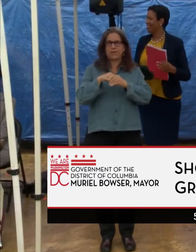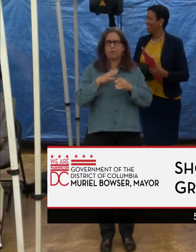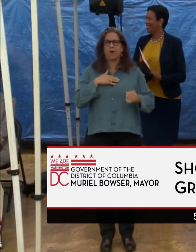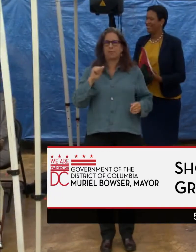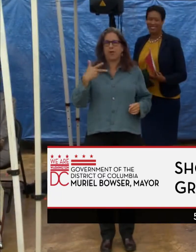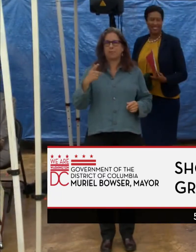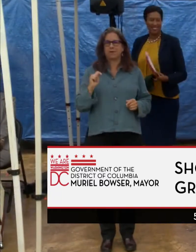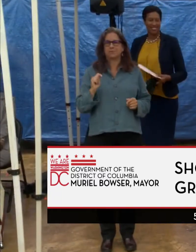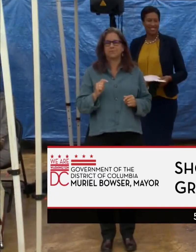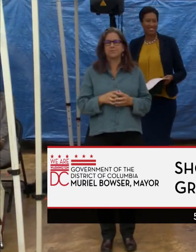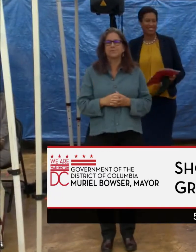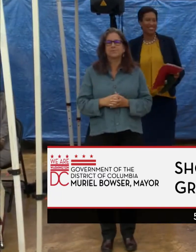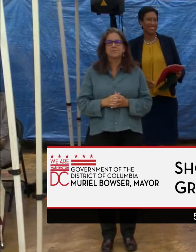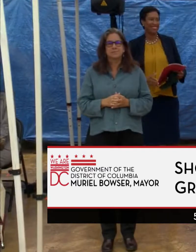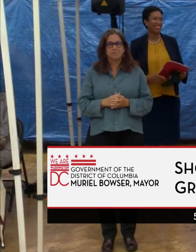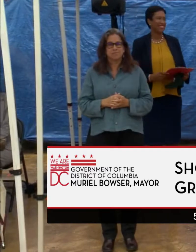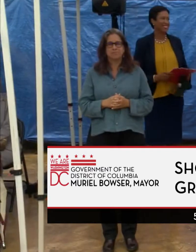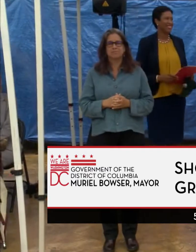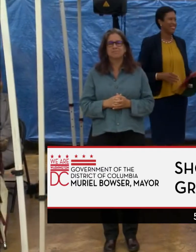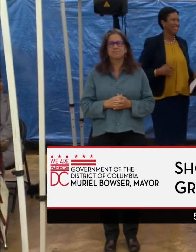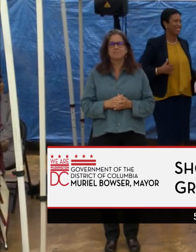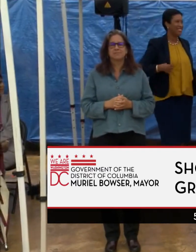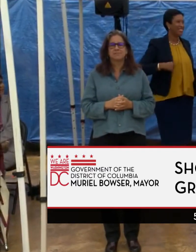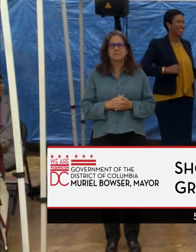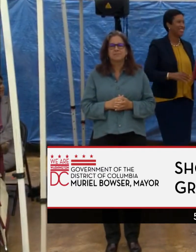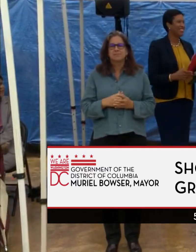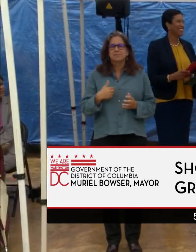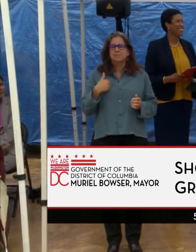I AM HONORED AND IT'S A PLEASURE